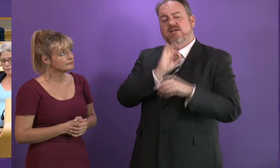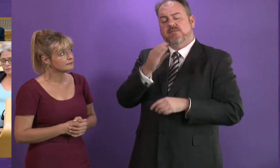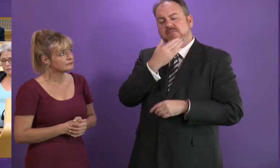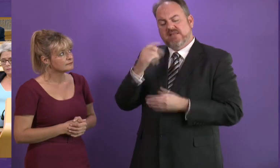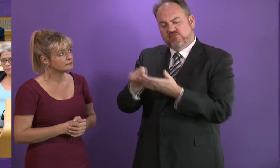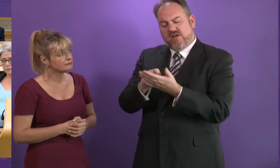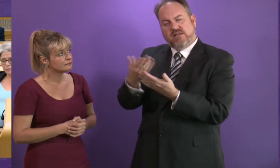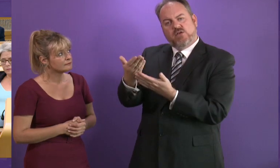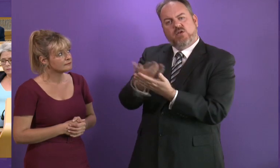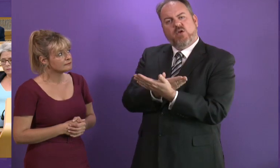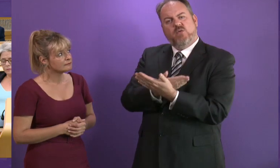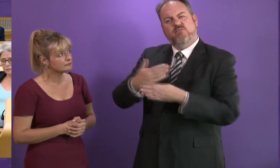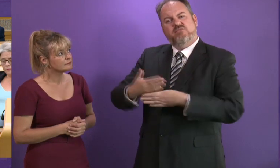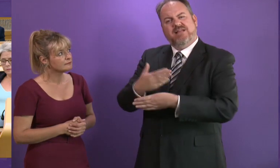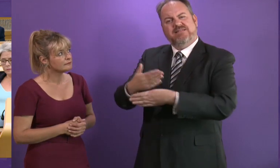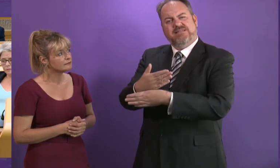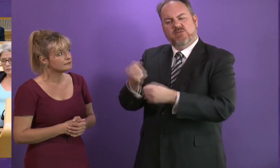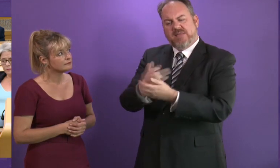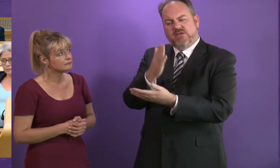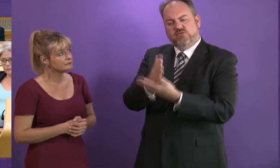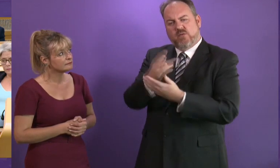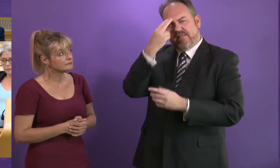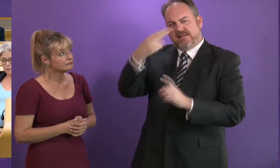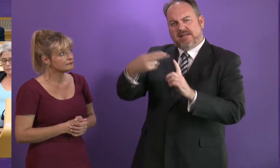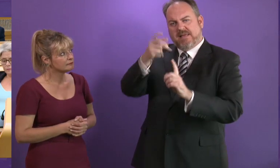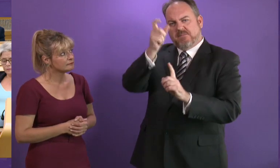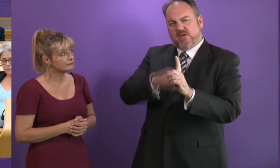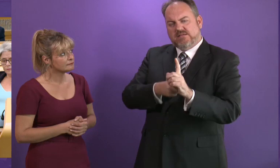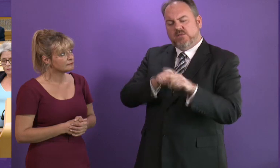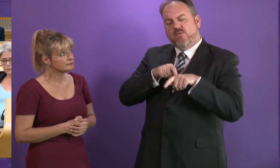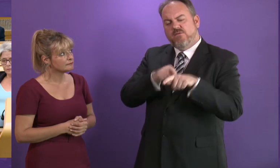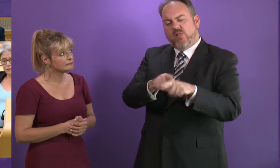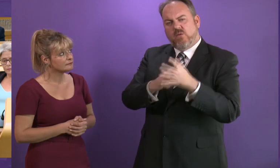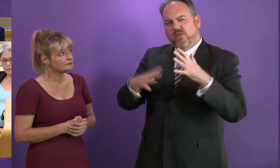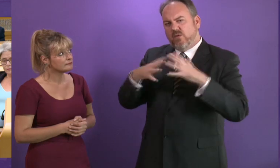policy would not break the law. We were reassured by Mr Swinney that that was entirely possible